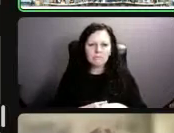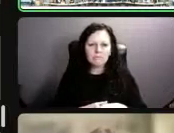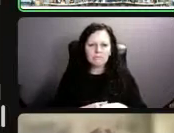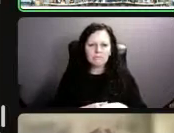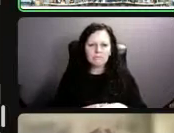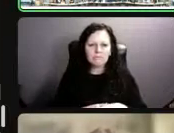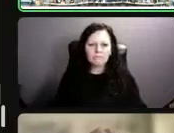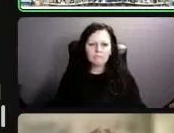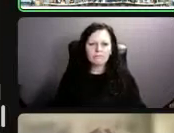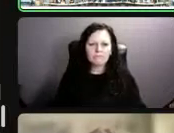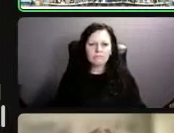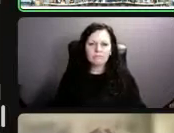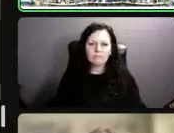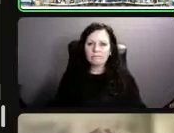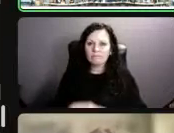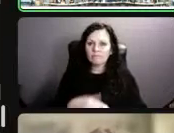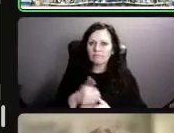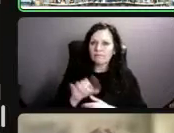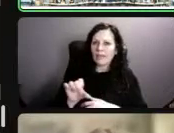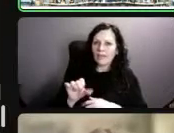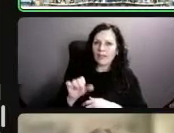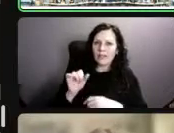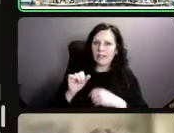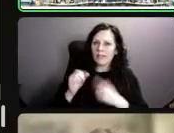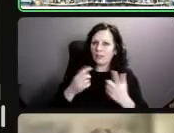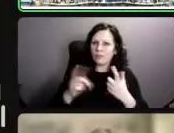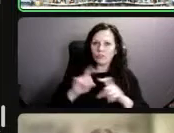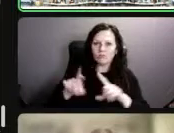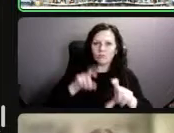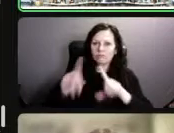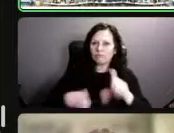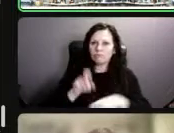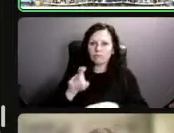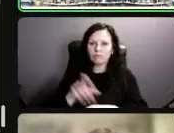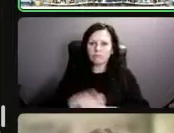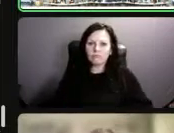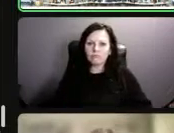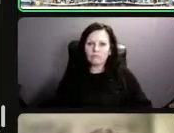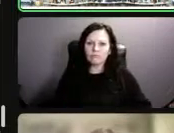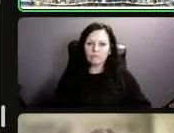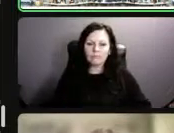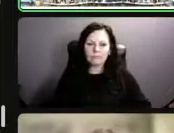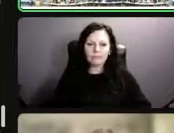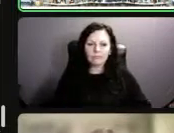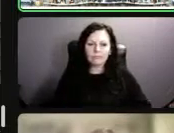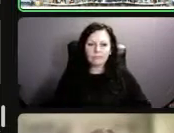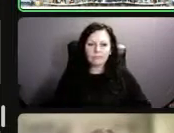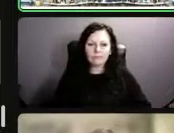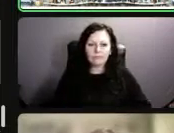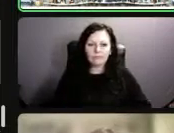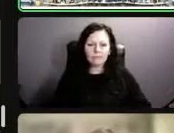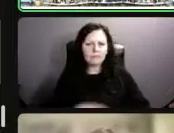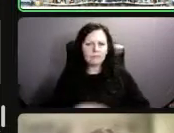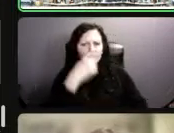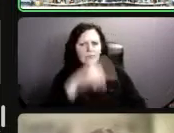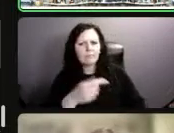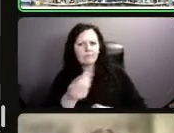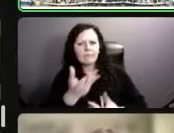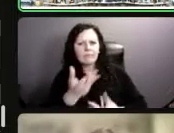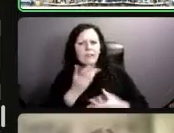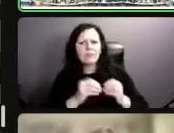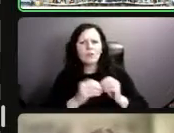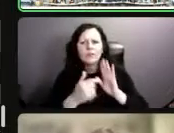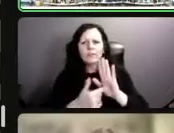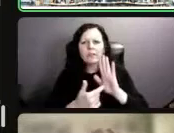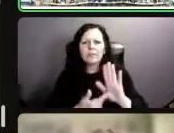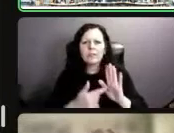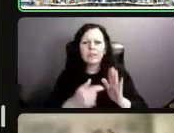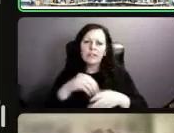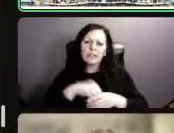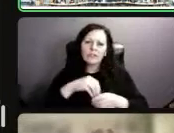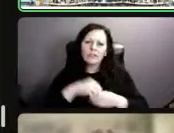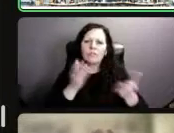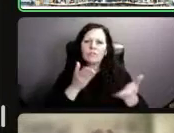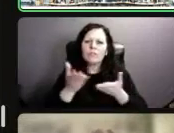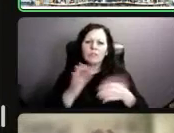THE BUDGET WOULD BE NOT GREAT.